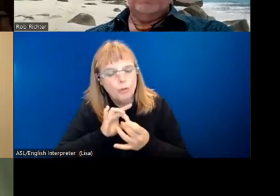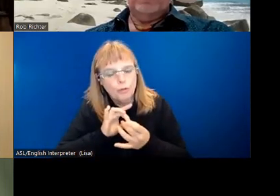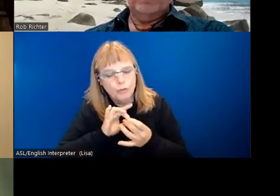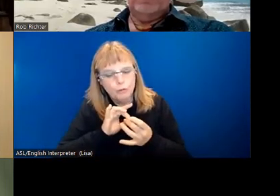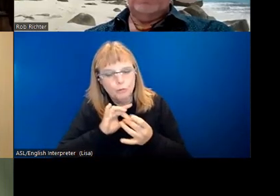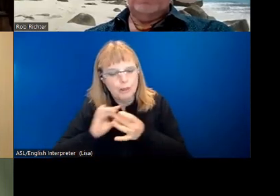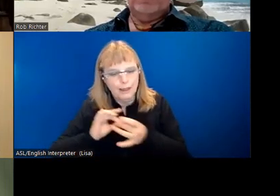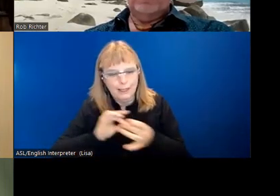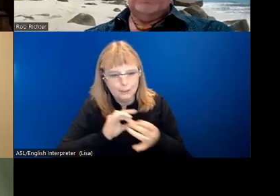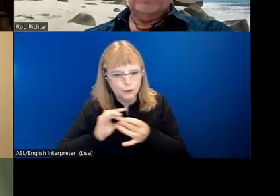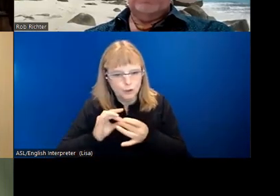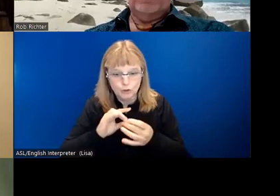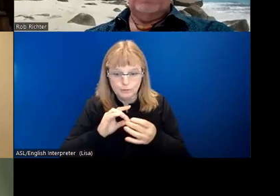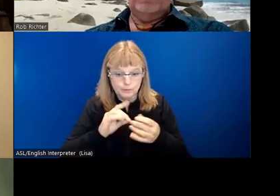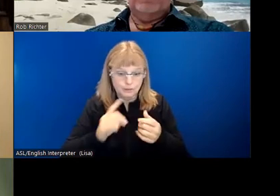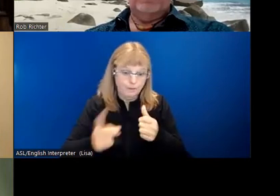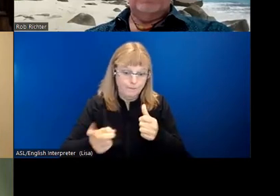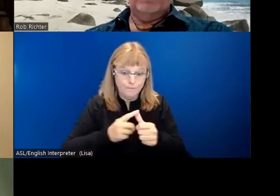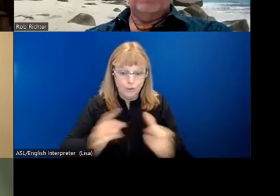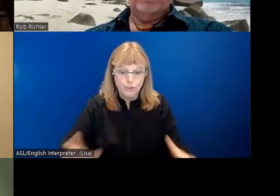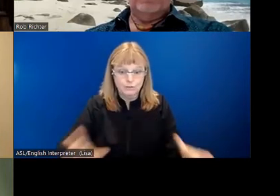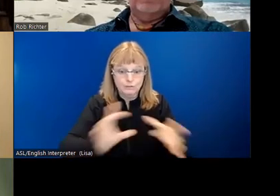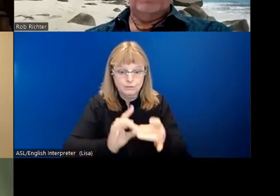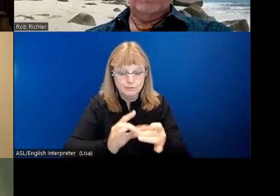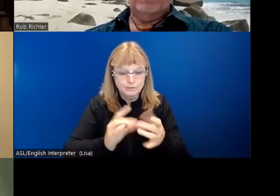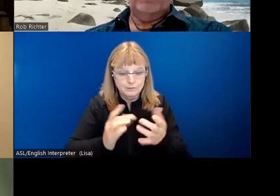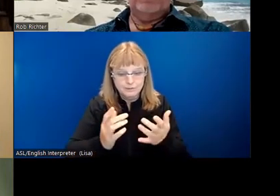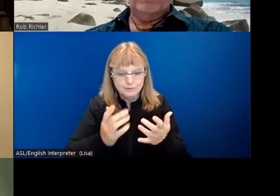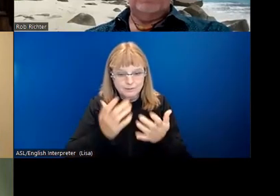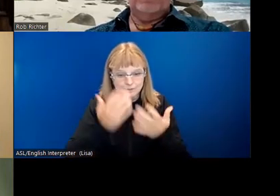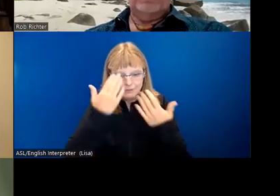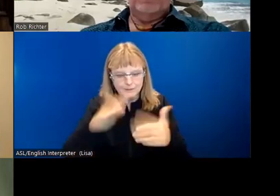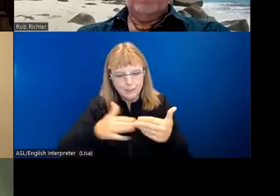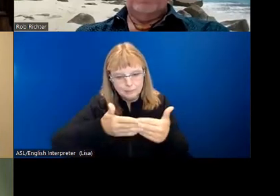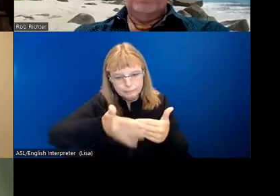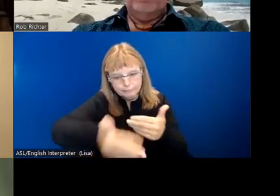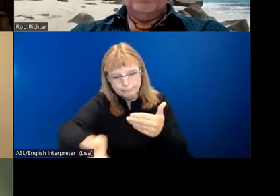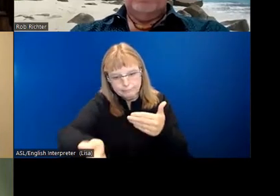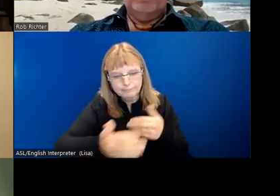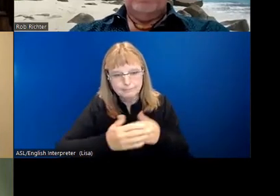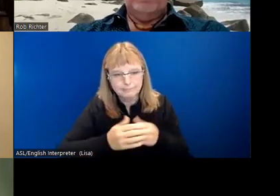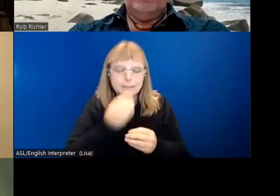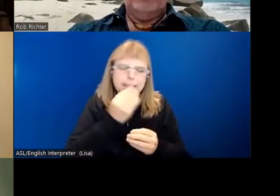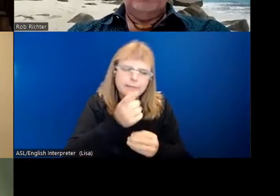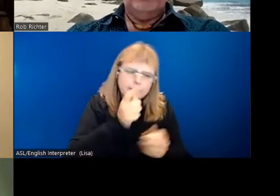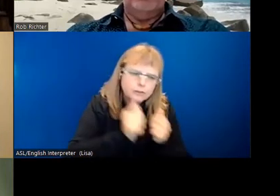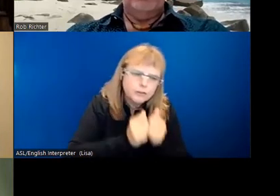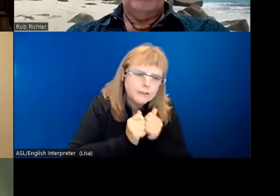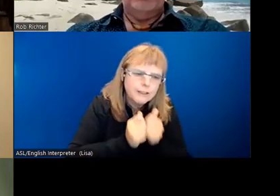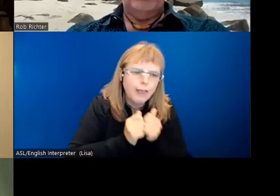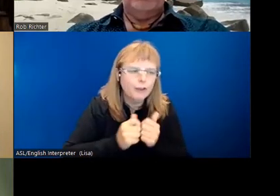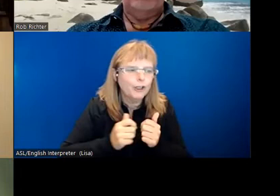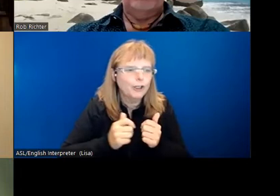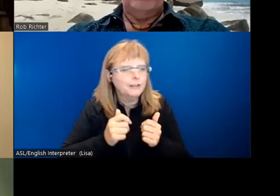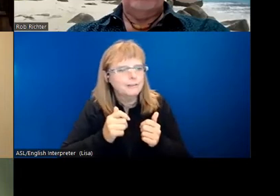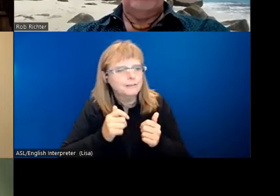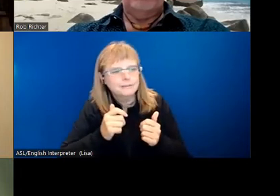When you meet someone, have a conversation, eat lunch together, whatever, you just don't know, a year, two years,